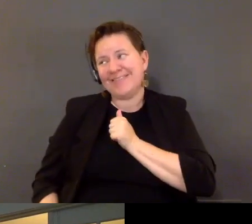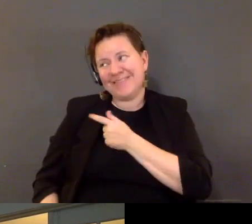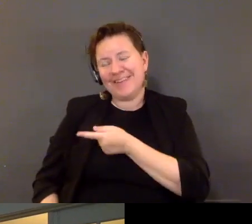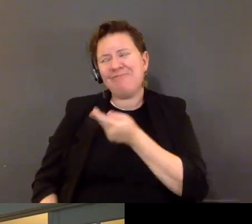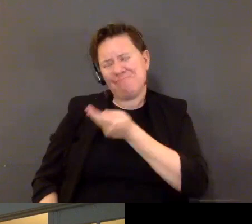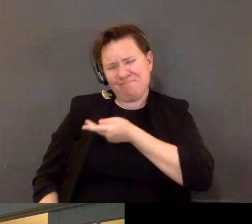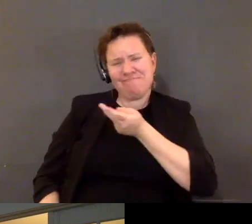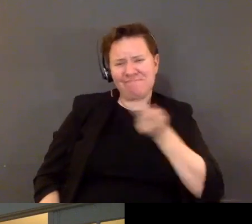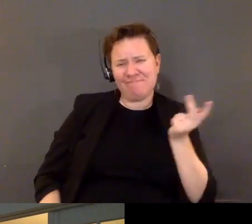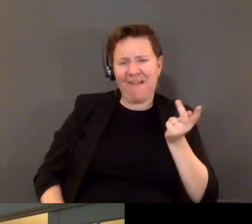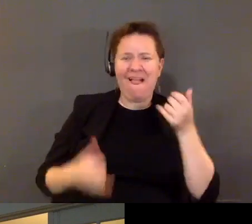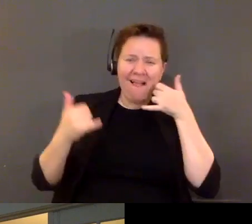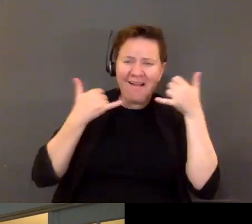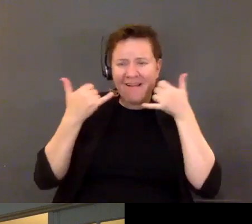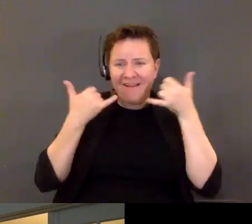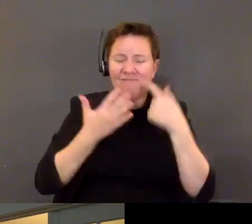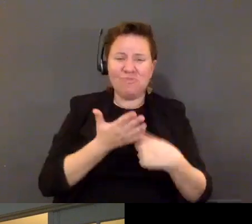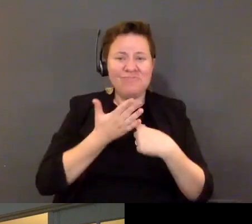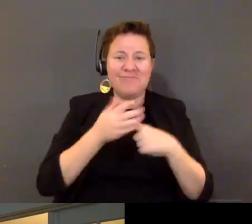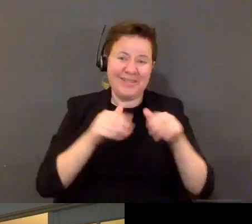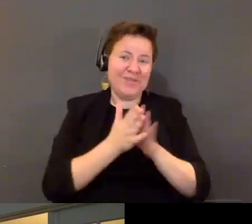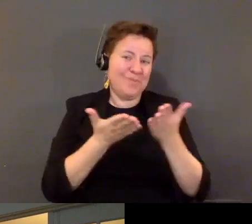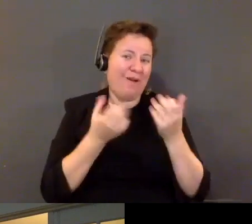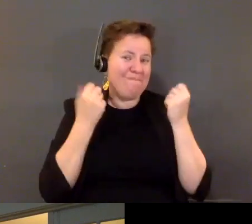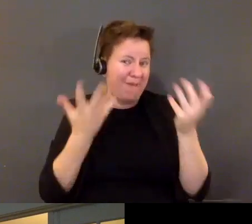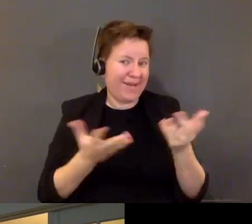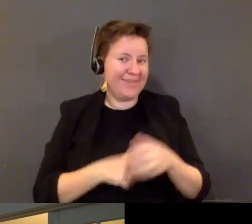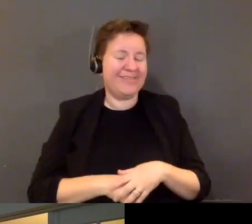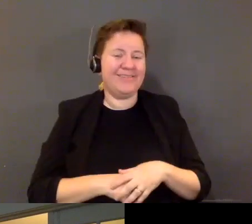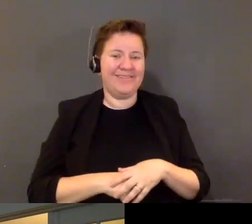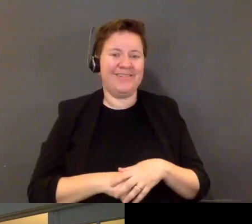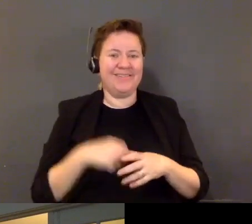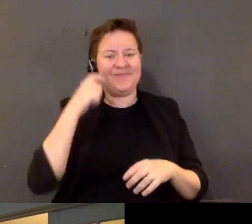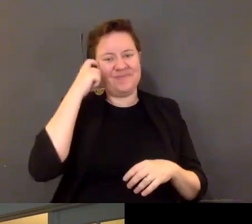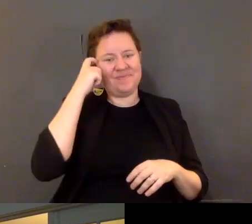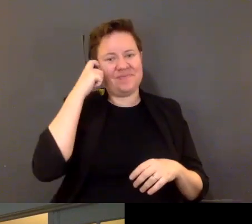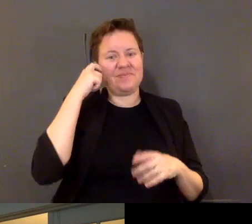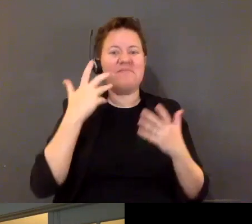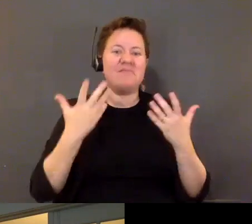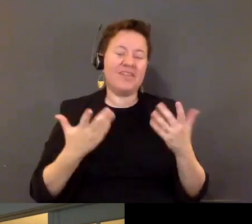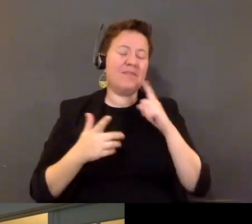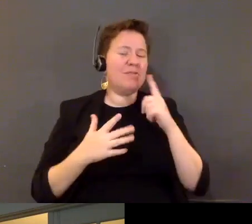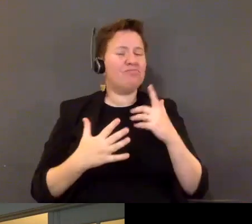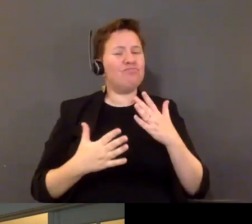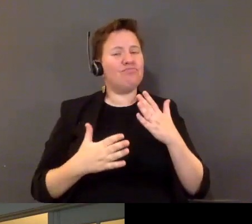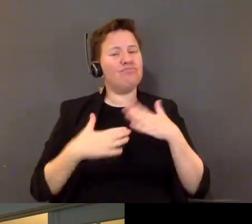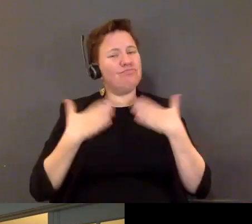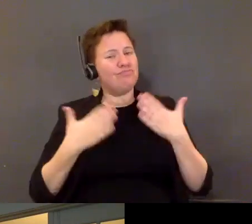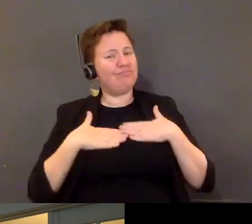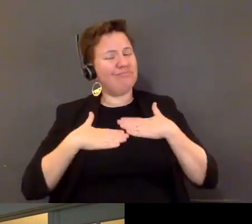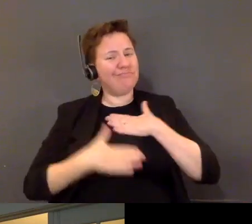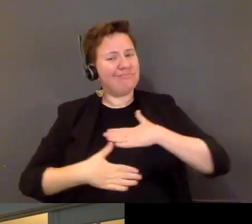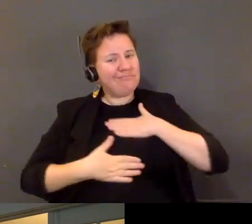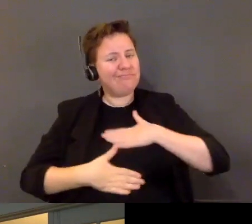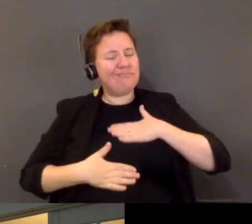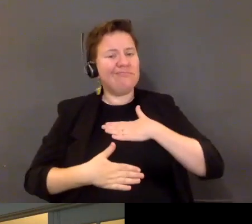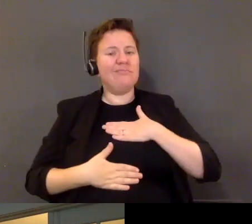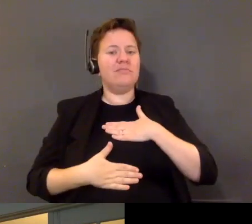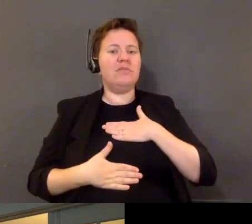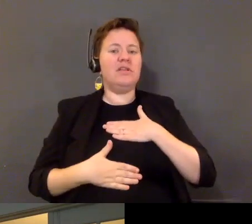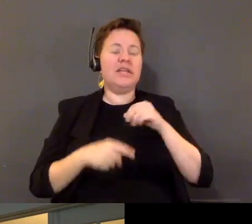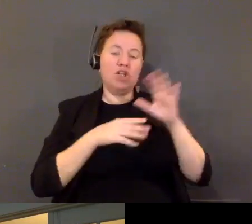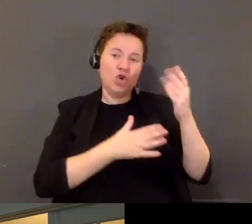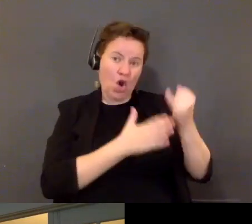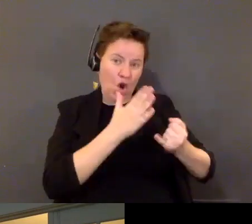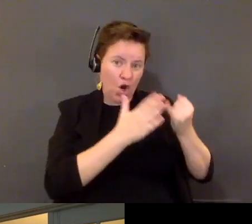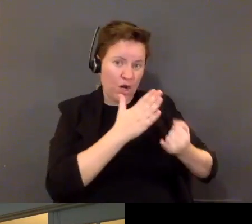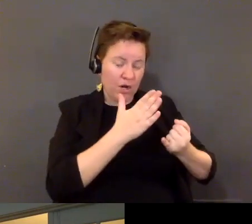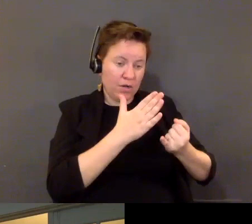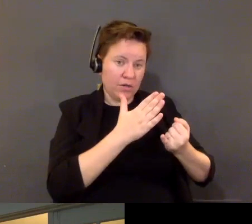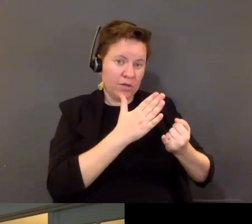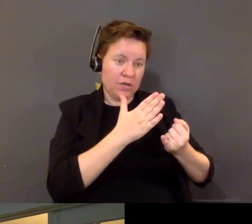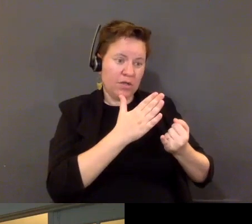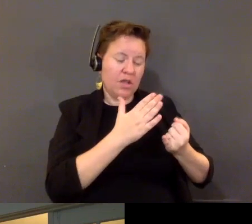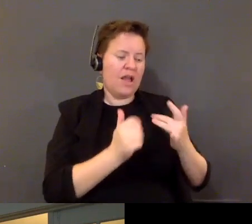phone conversations about this book um it's been a delight because in your artwork i feel as though